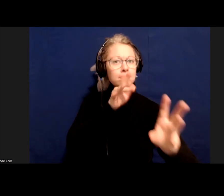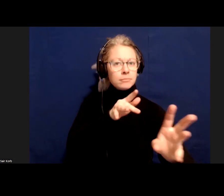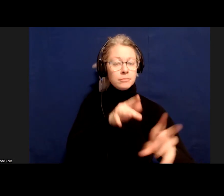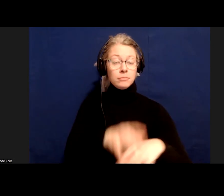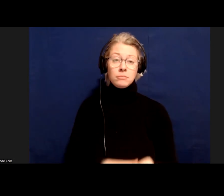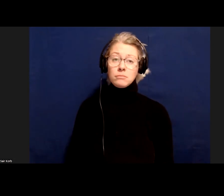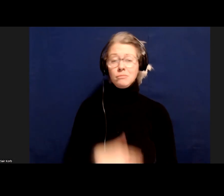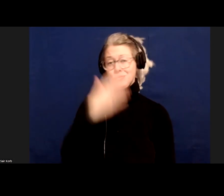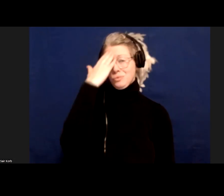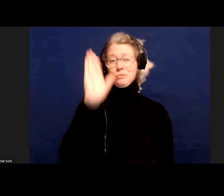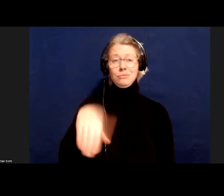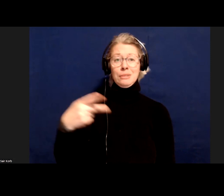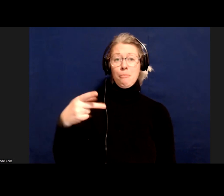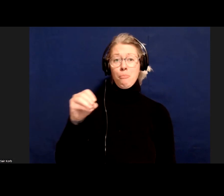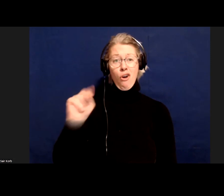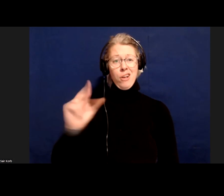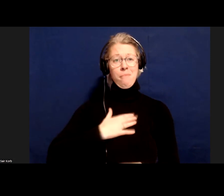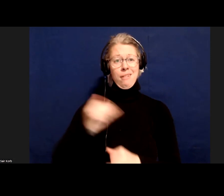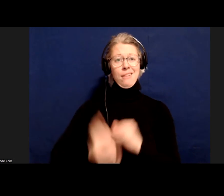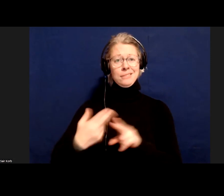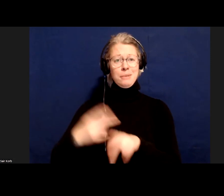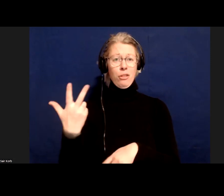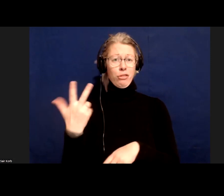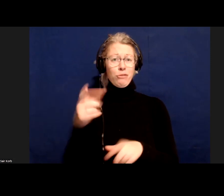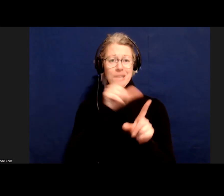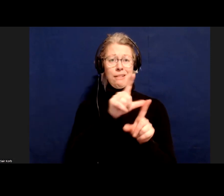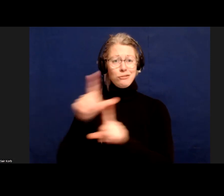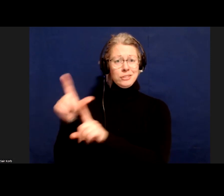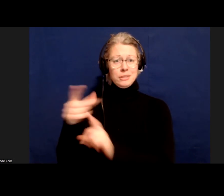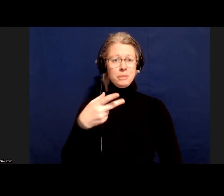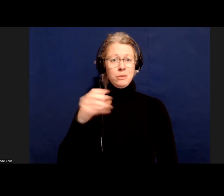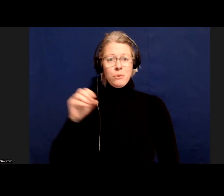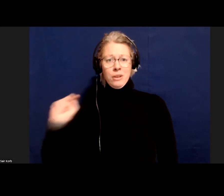name Pon, P-O-N, it’s three letters, which actually happened to be in sync in the English